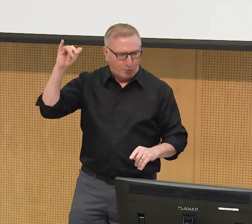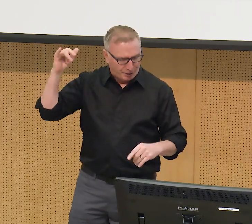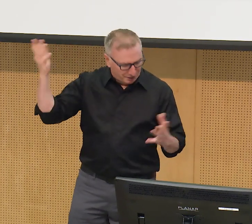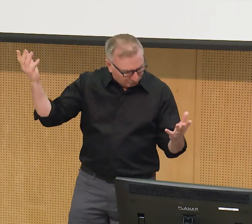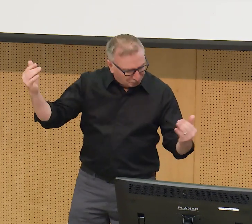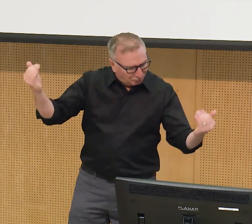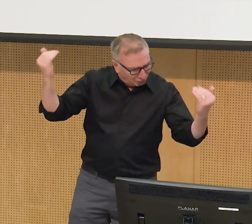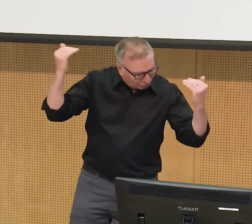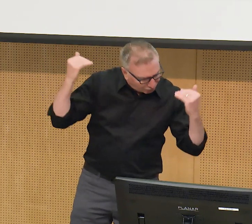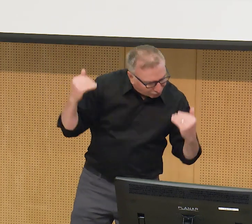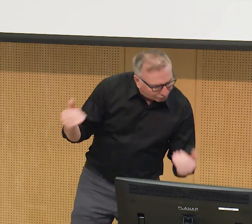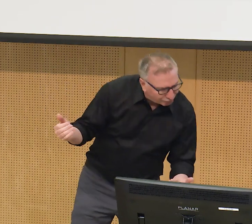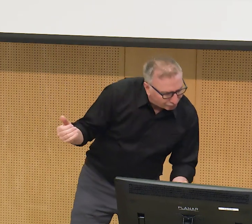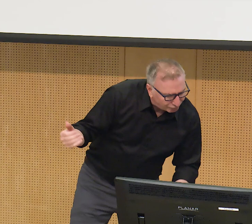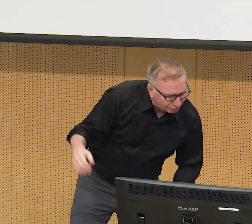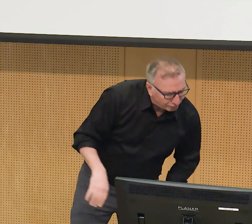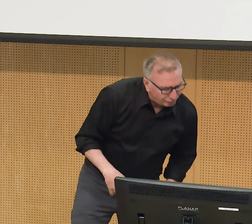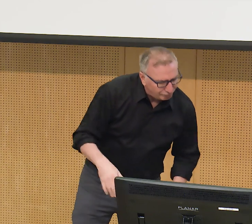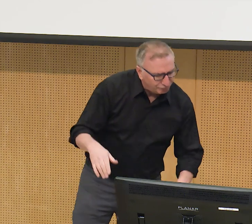Then my move to San Francisco, California.